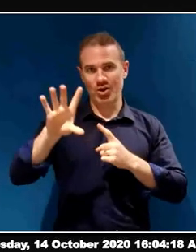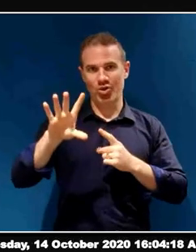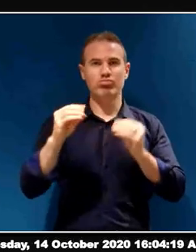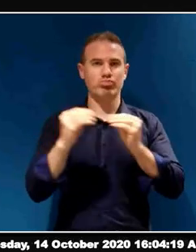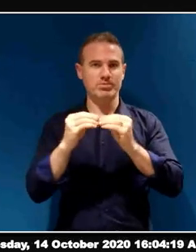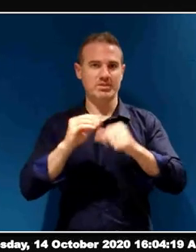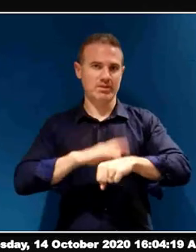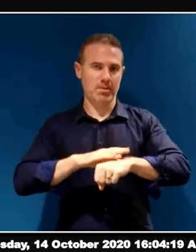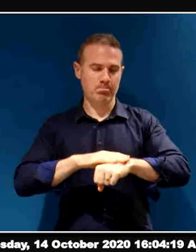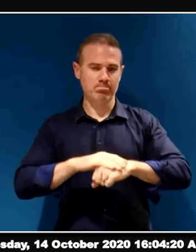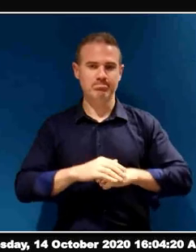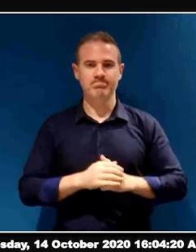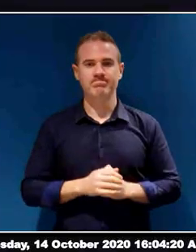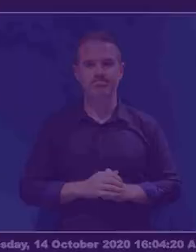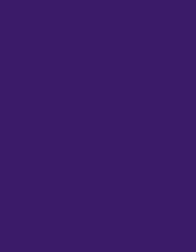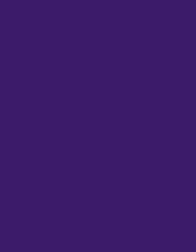The Royal Commission is adjourned.